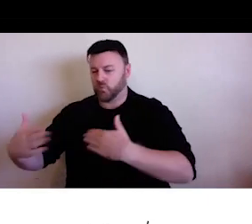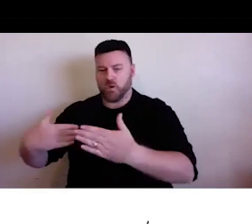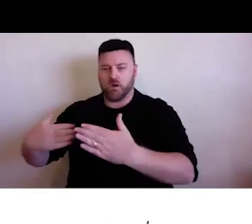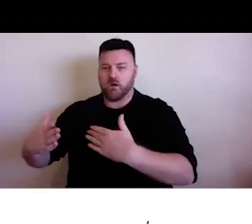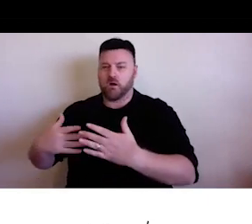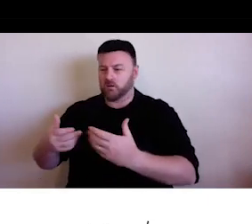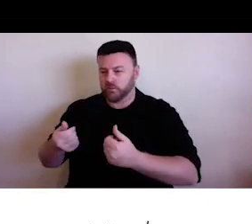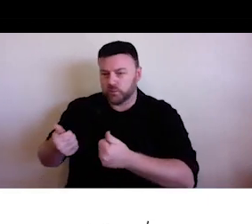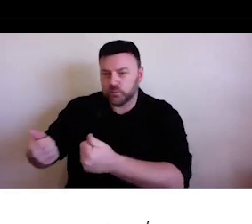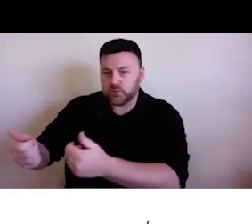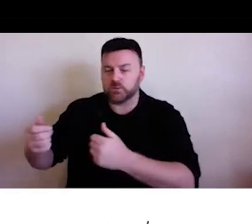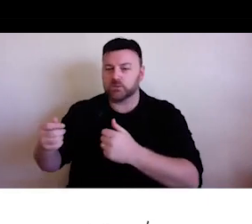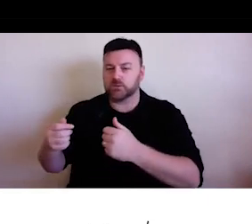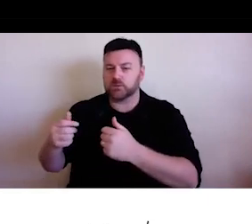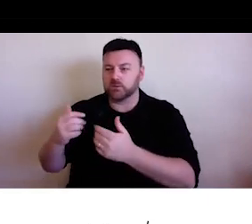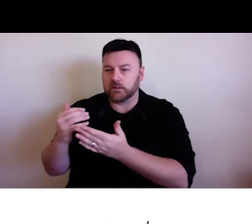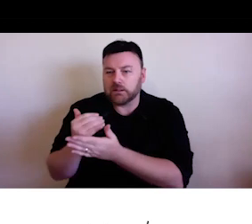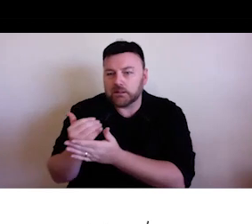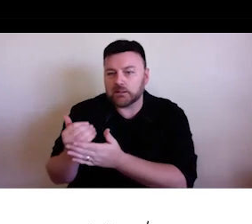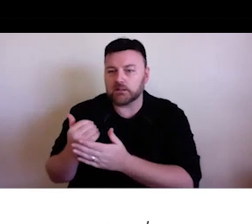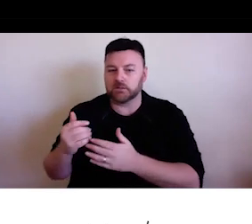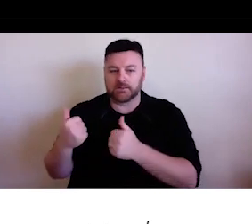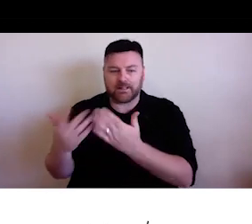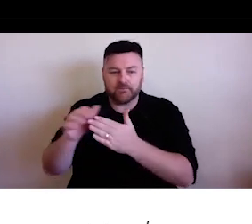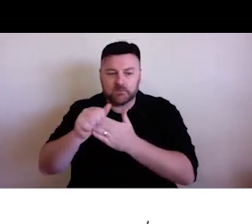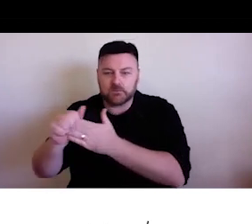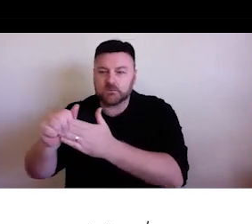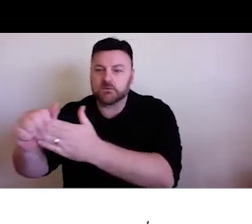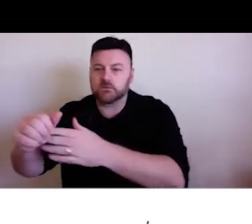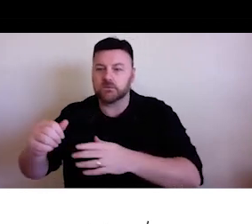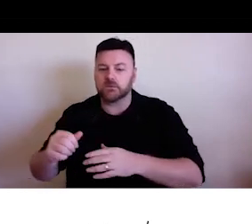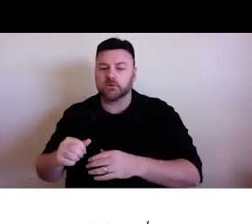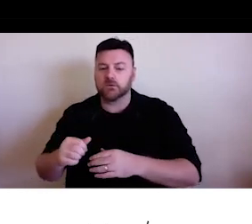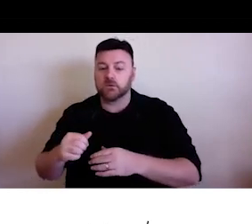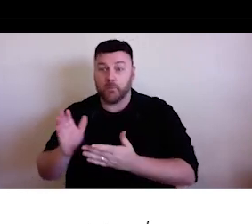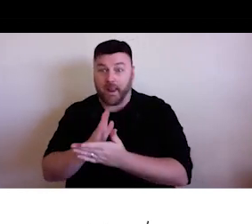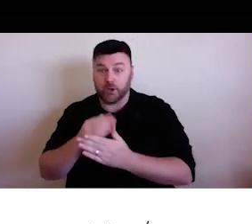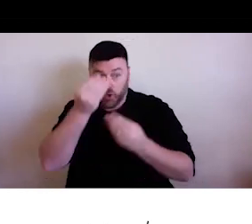direction, letting people know, for instance, when things might change,